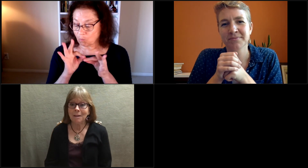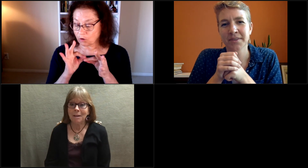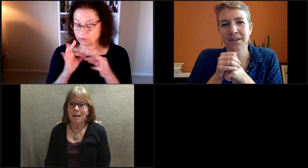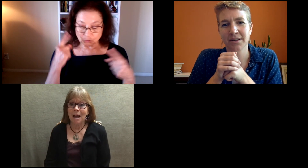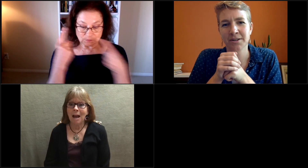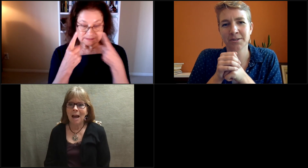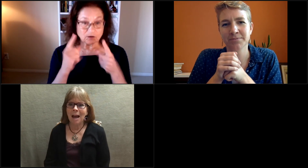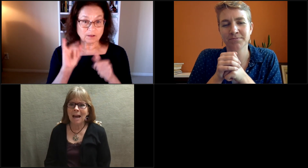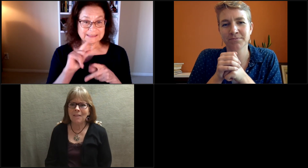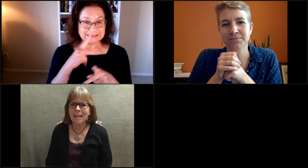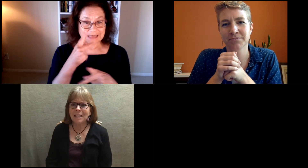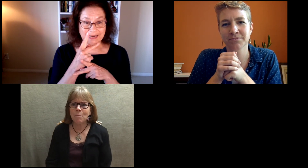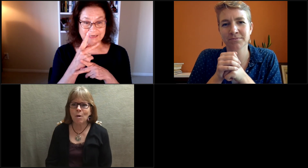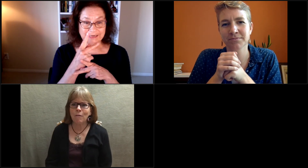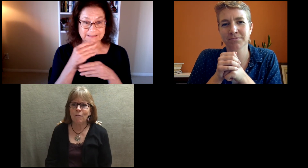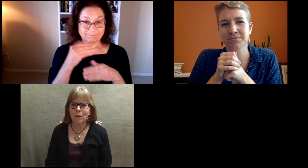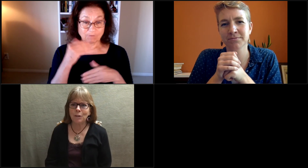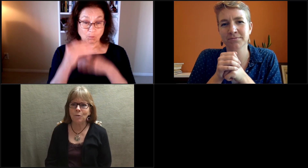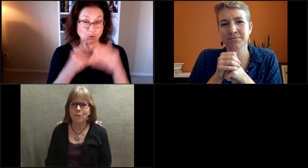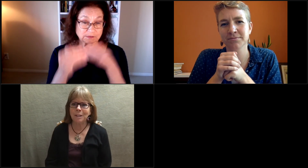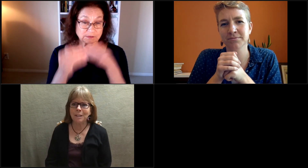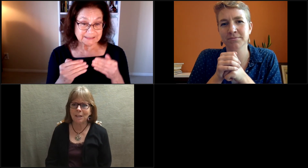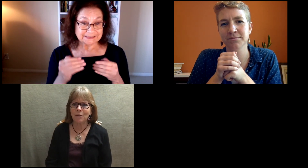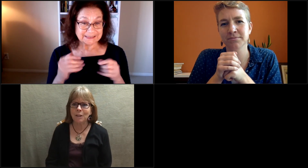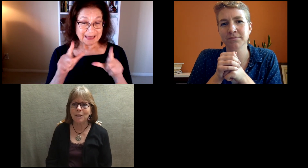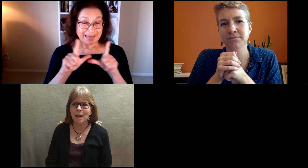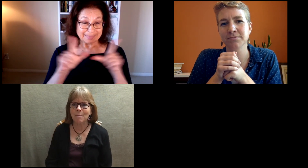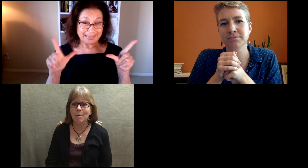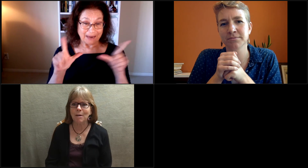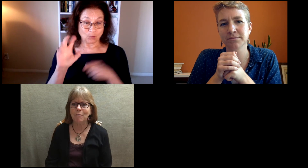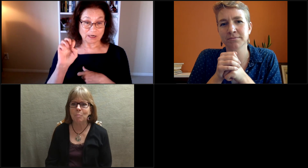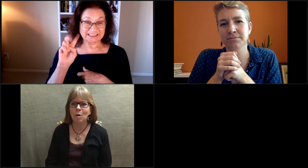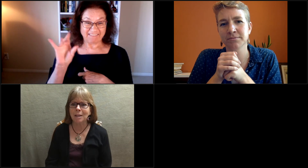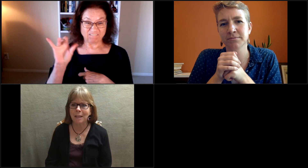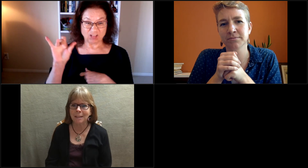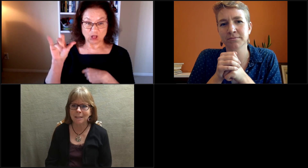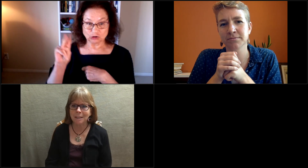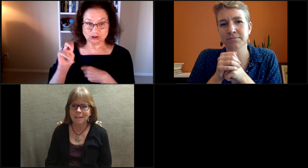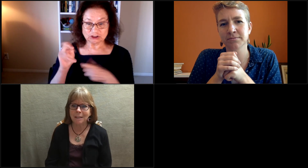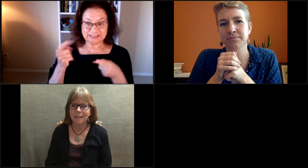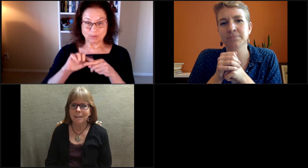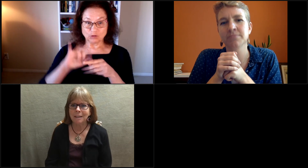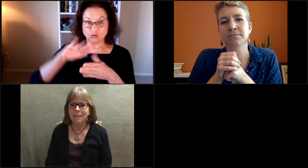I think it’s important for us to consider this type of process